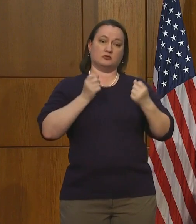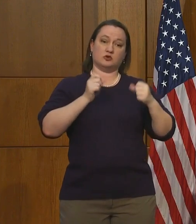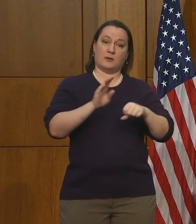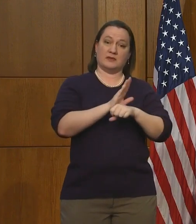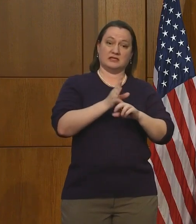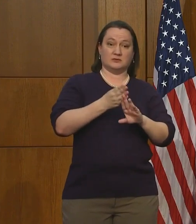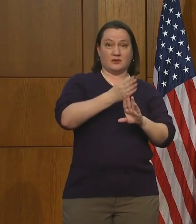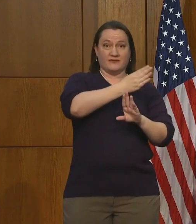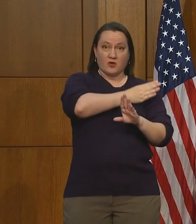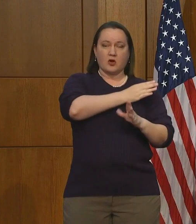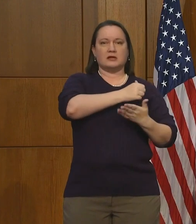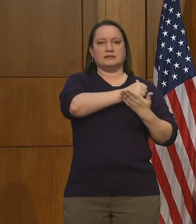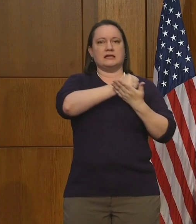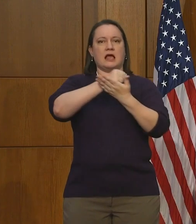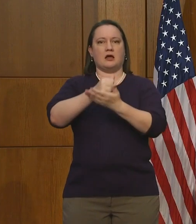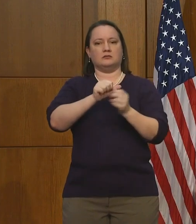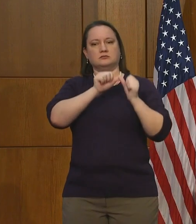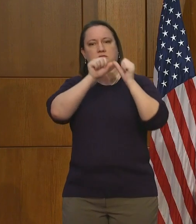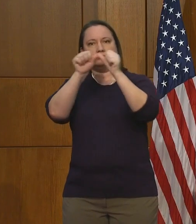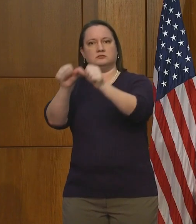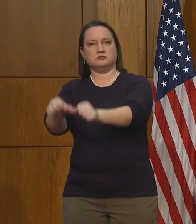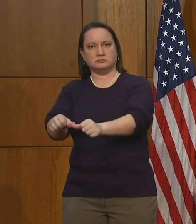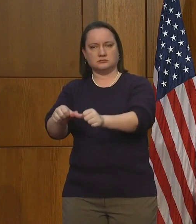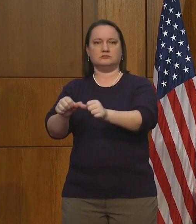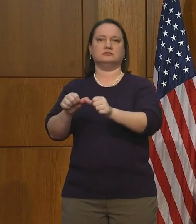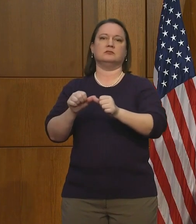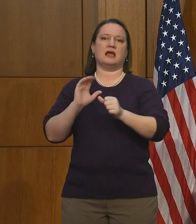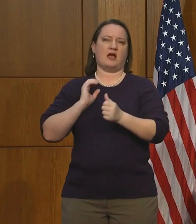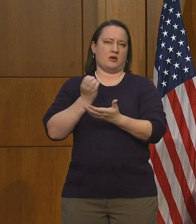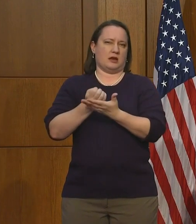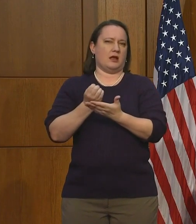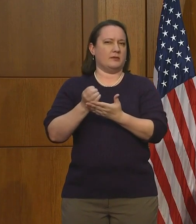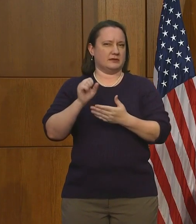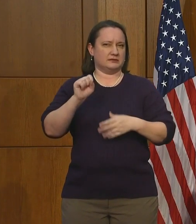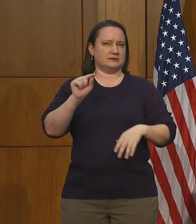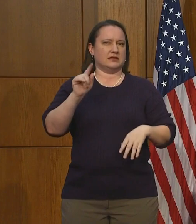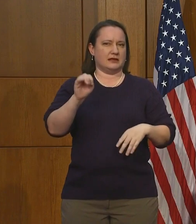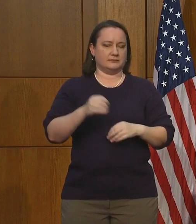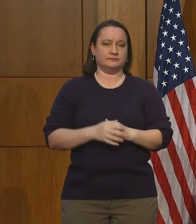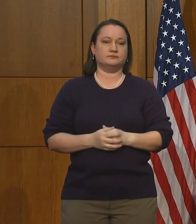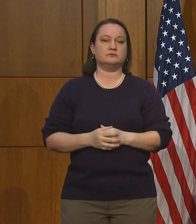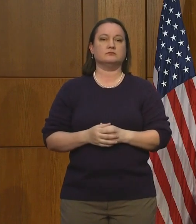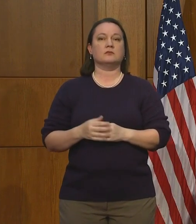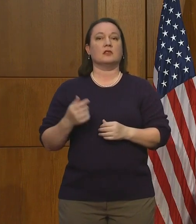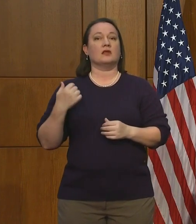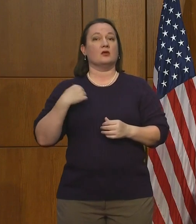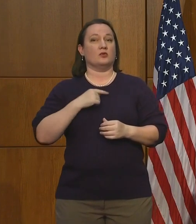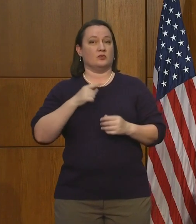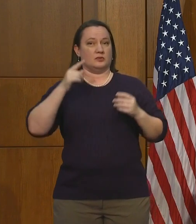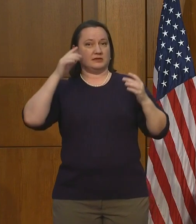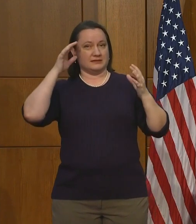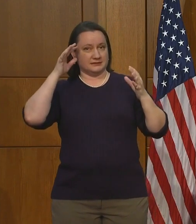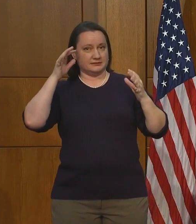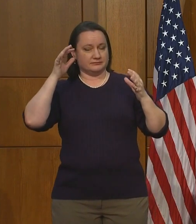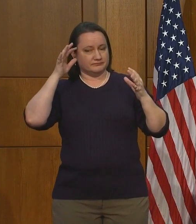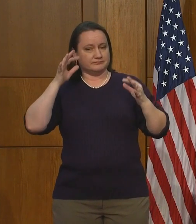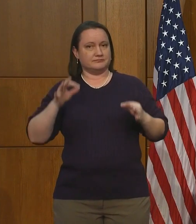GOING INTO THIS HELP TO GET THIS NOW WHETHER MUSK BROUGHT THE MONTH. WAS WITH GOVERNORS